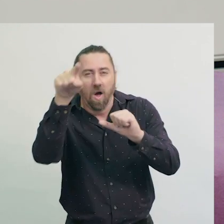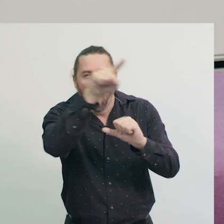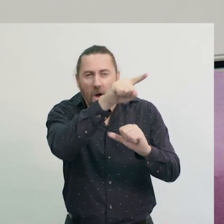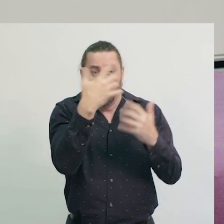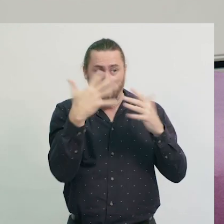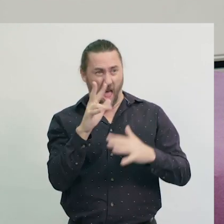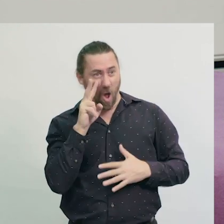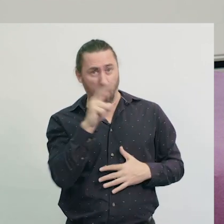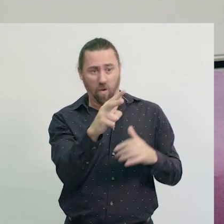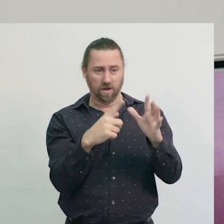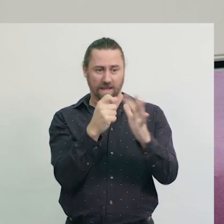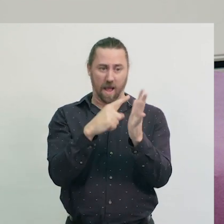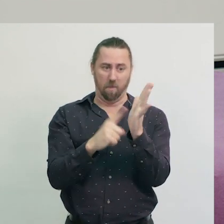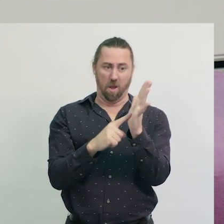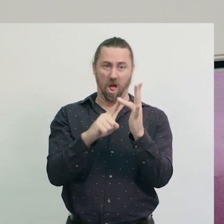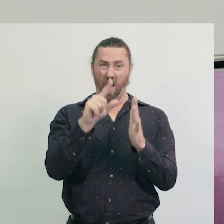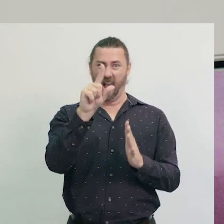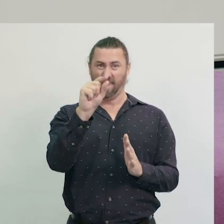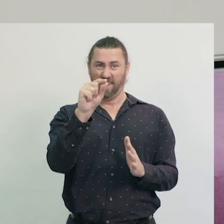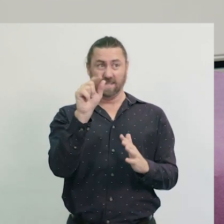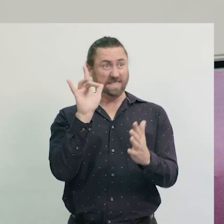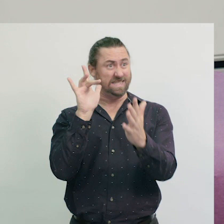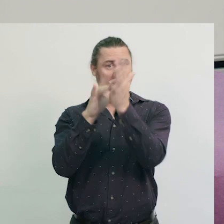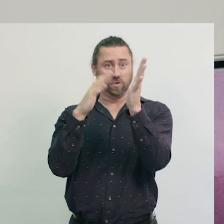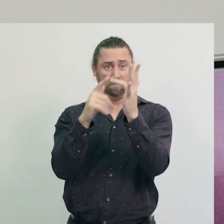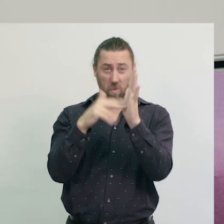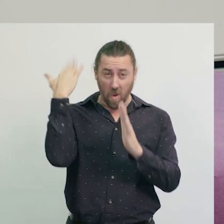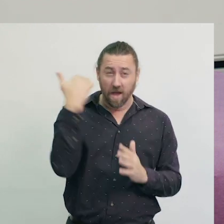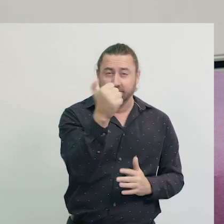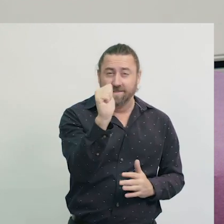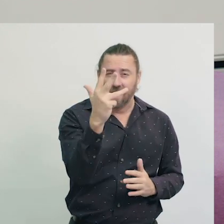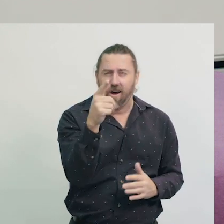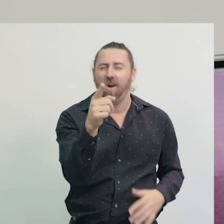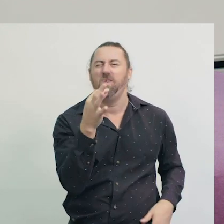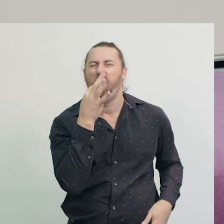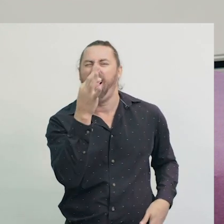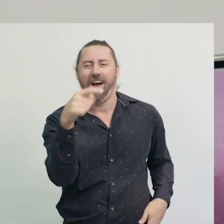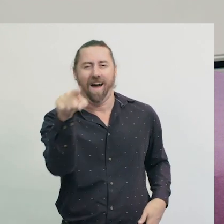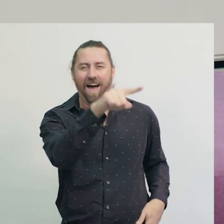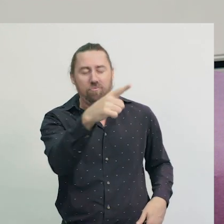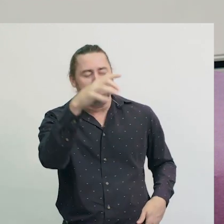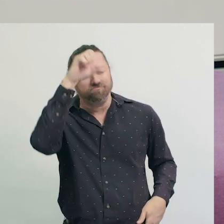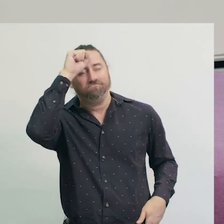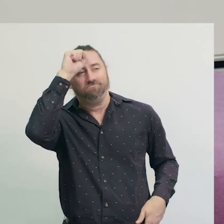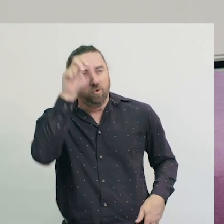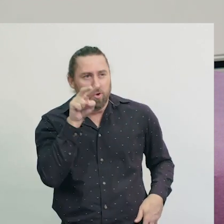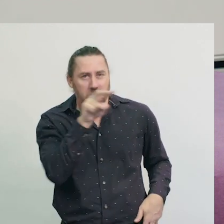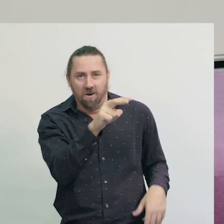watching the Apollo 11 moon landing on TV back in 1969? Ask them about their experience of watching this event,